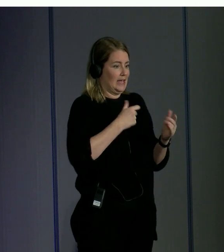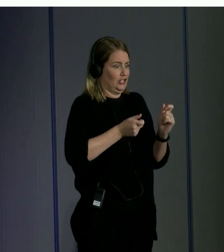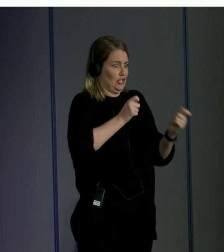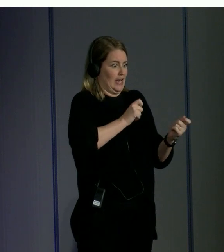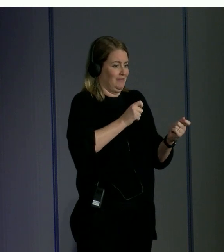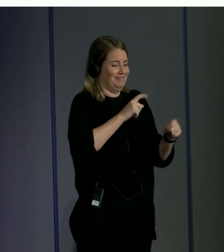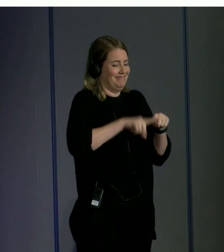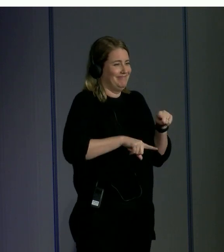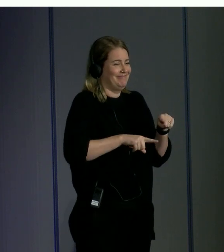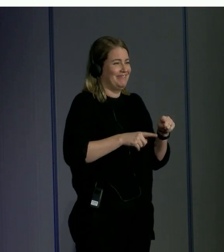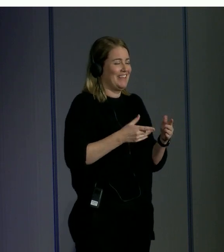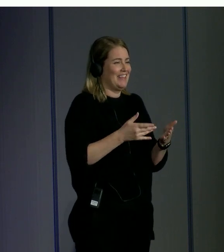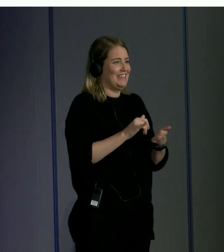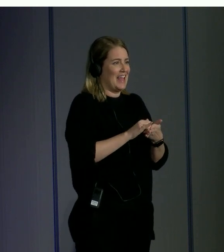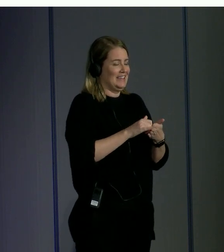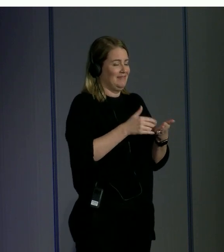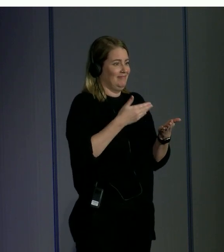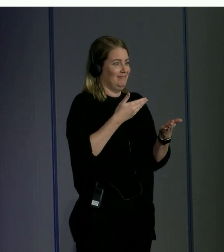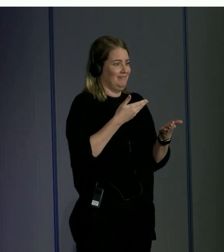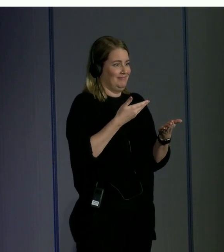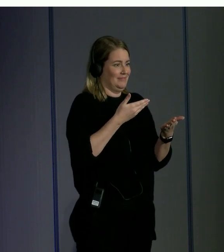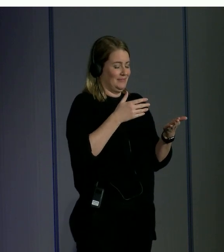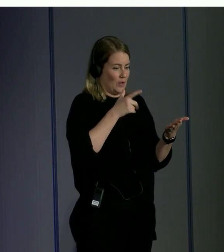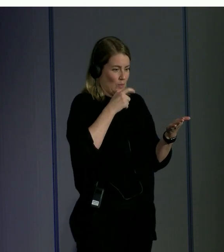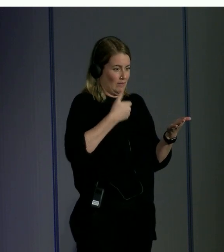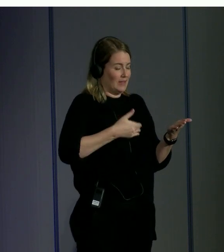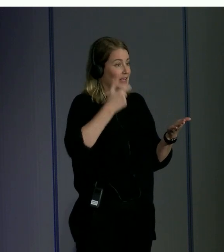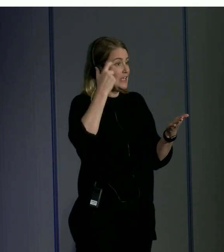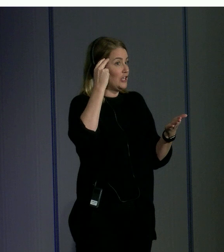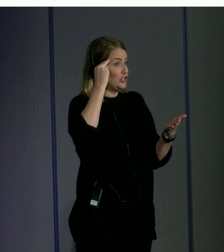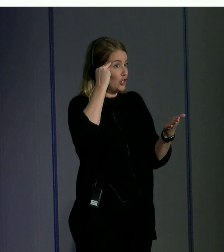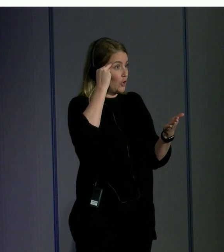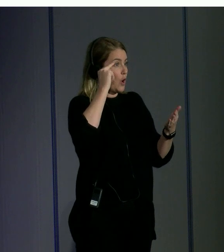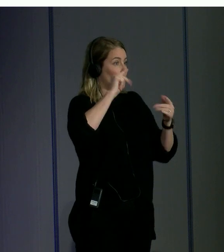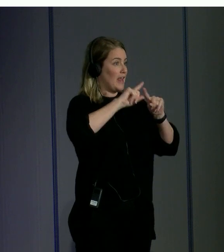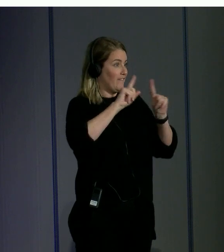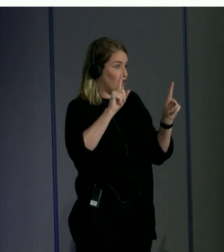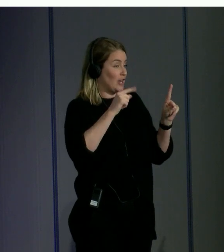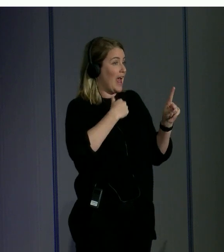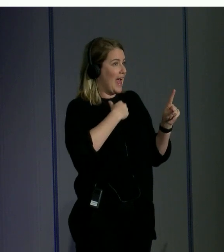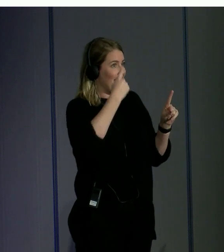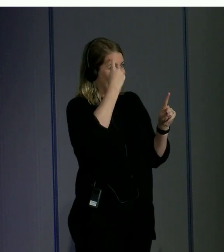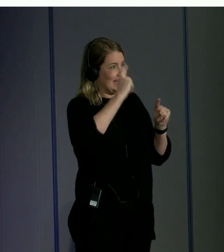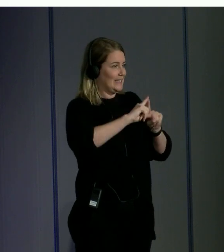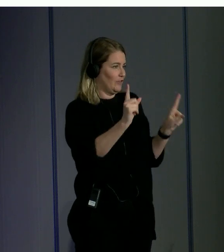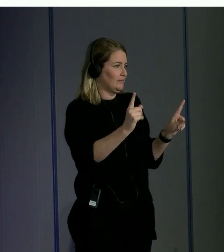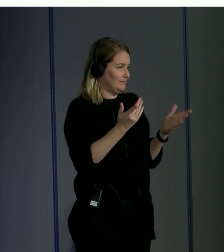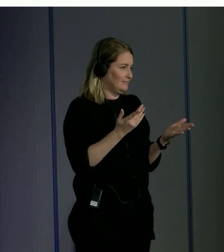That's the very definition of being neurodivergent, I think differently from you, unless I have